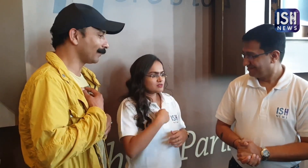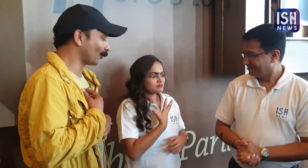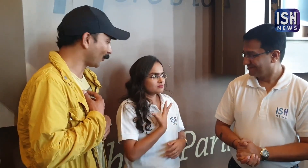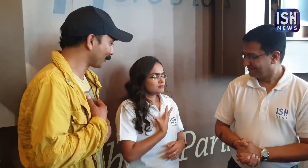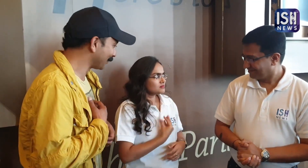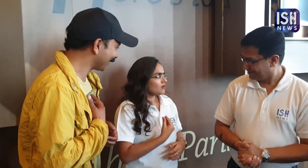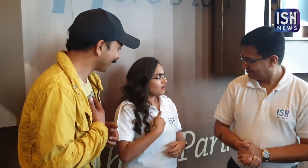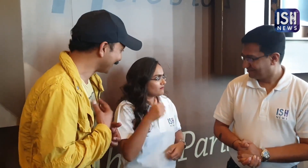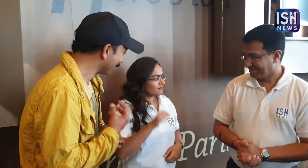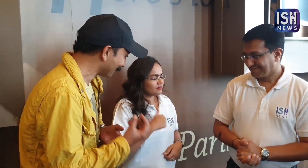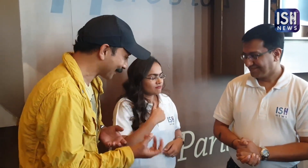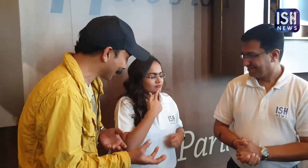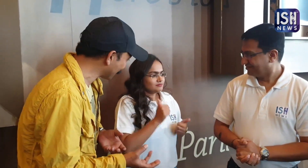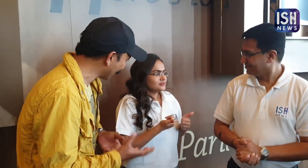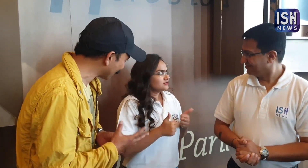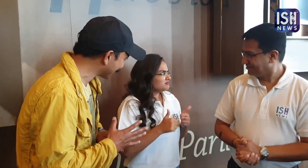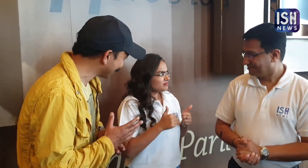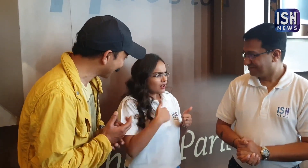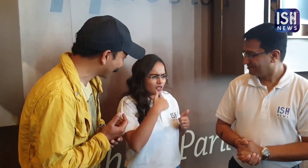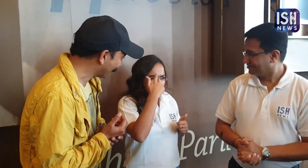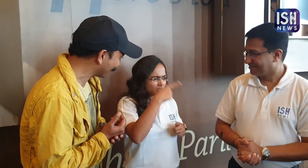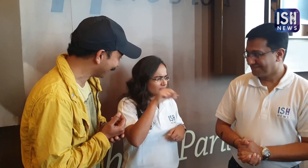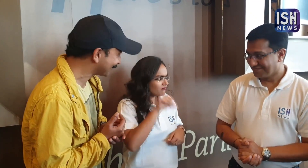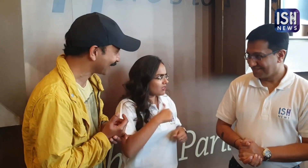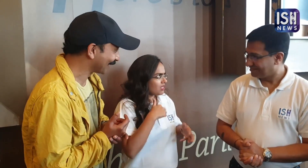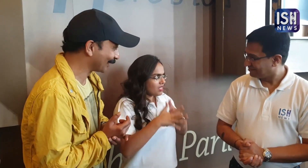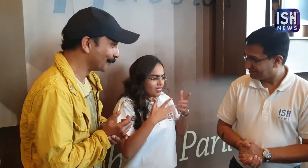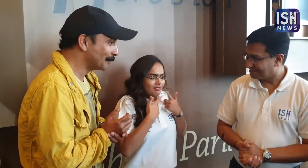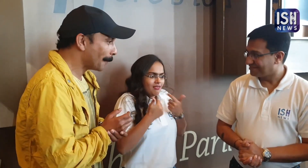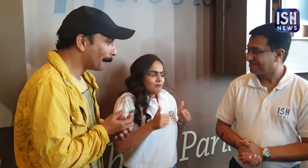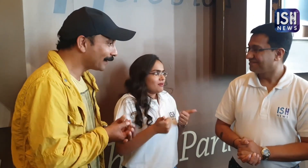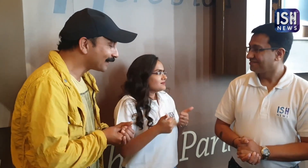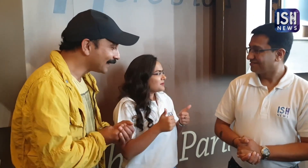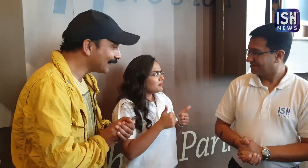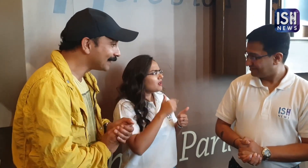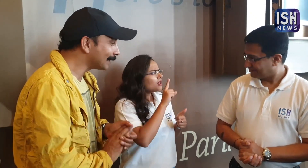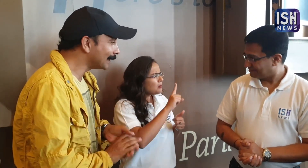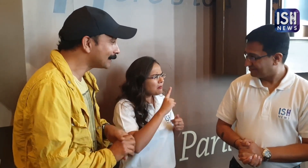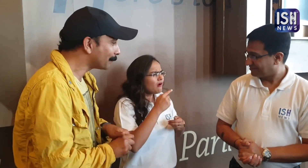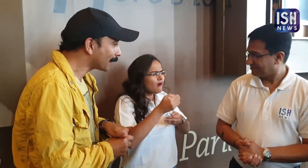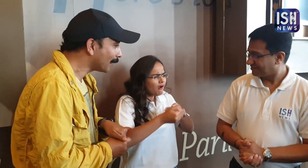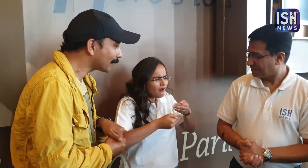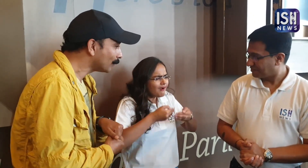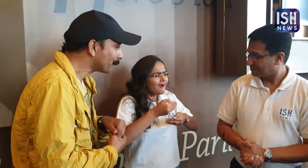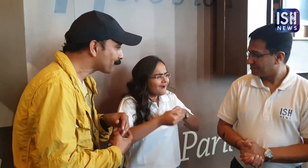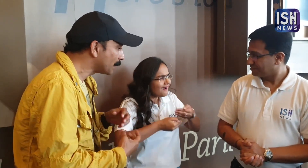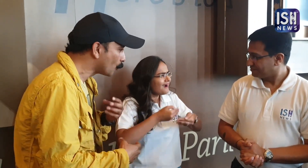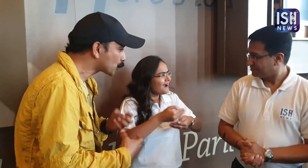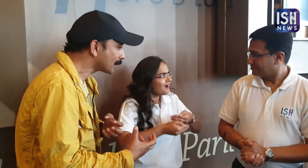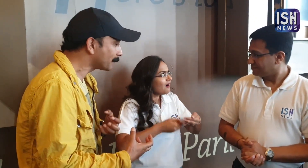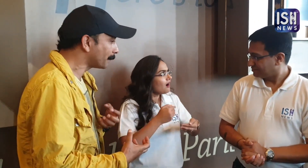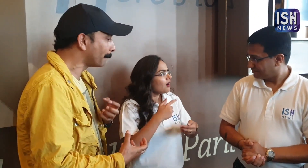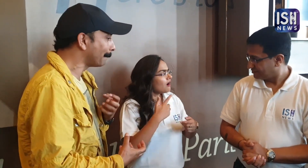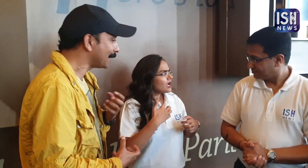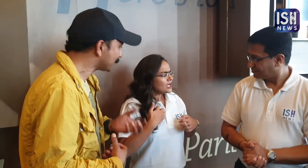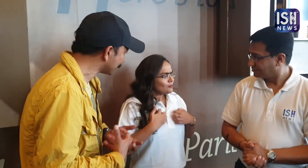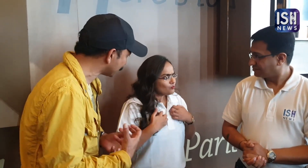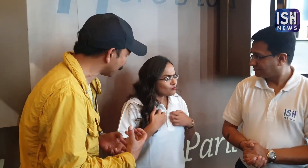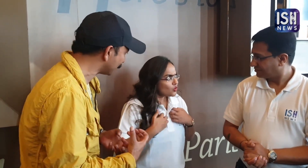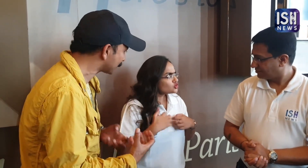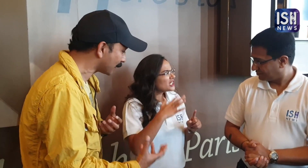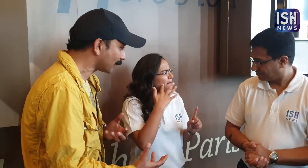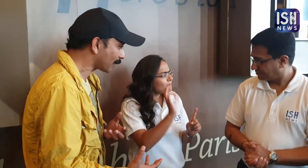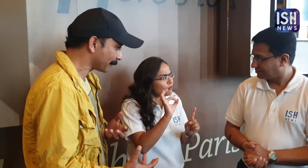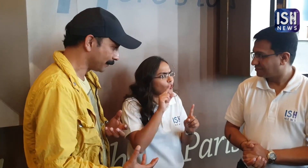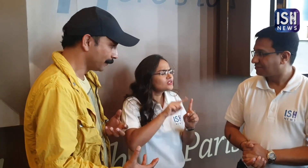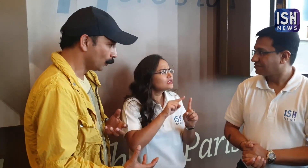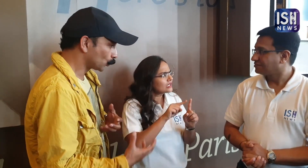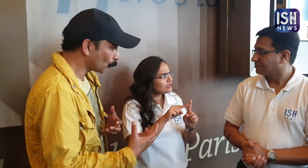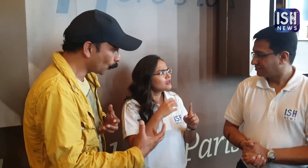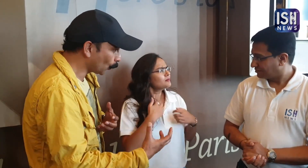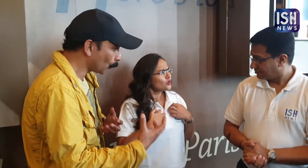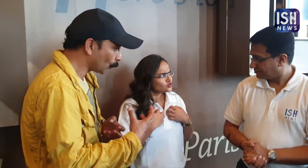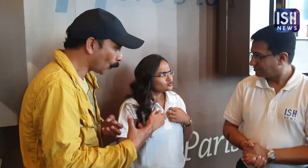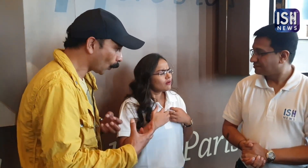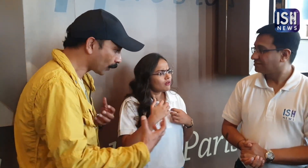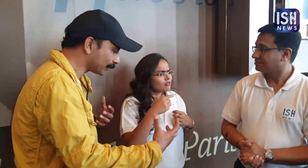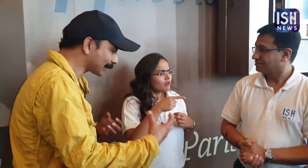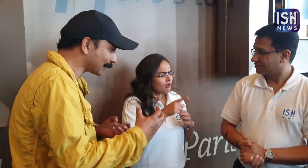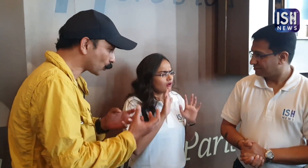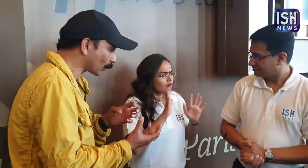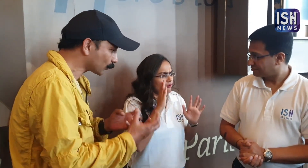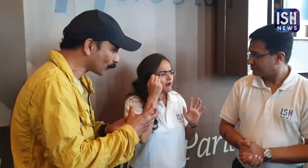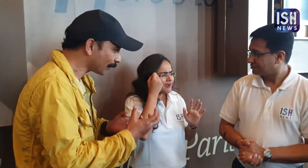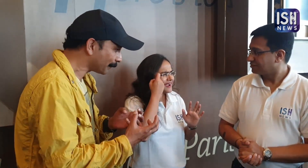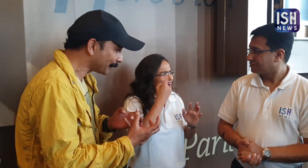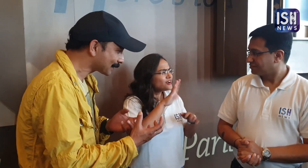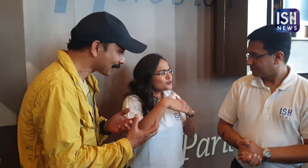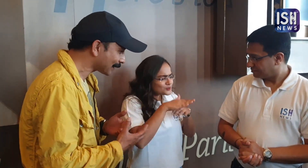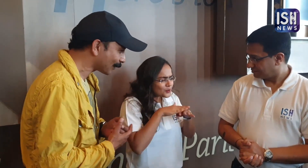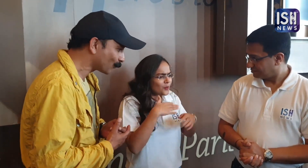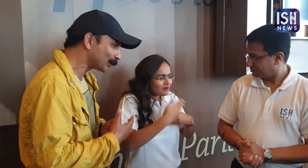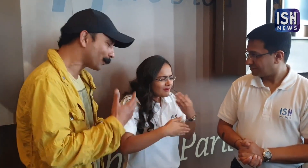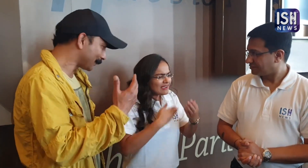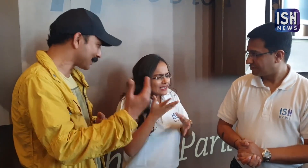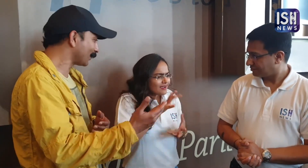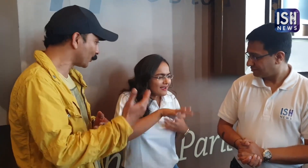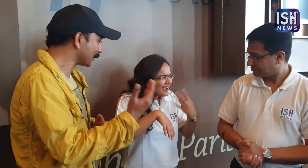But slowly I realised that emotions are extremely important. Then I slowly started learning and I had hope.